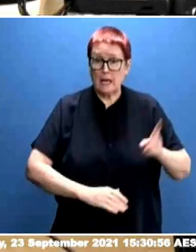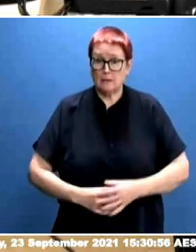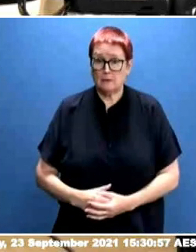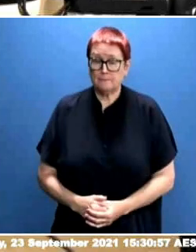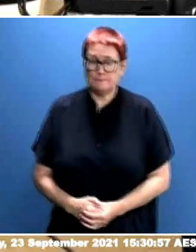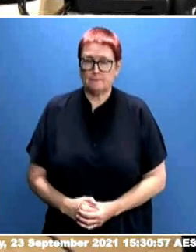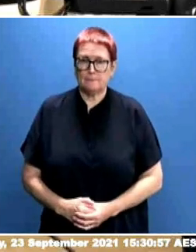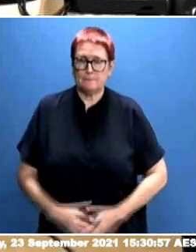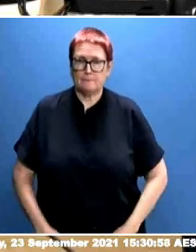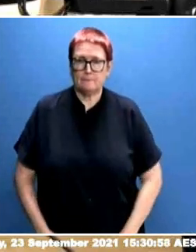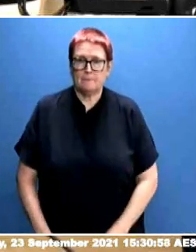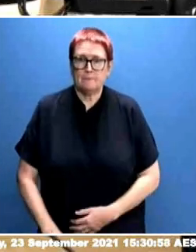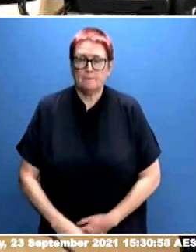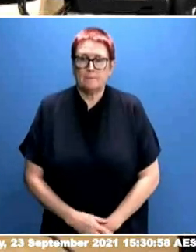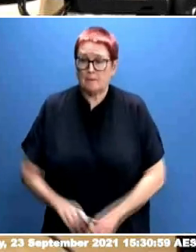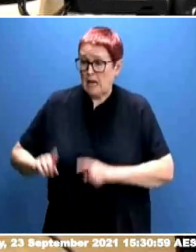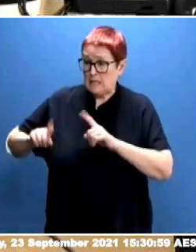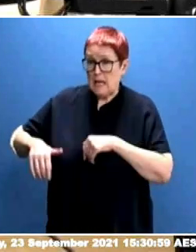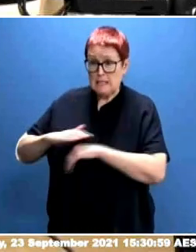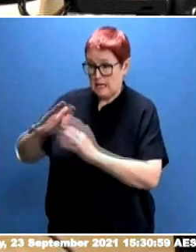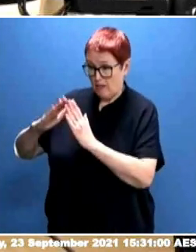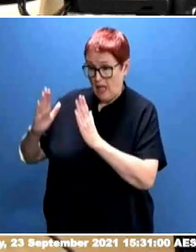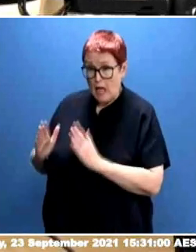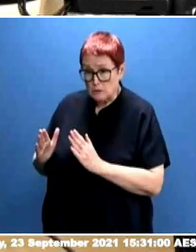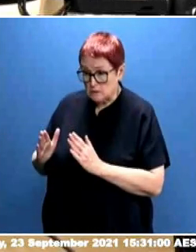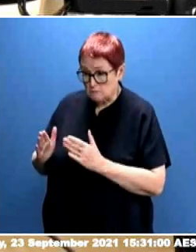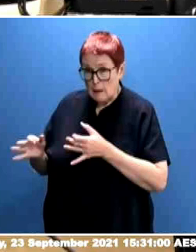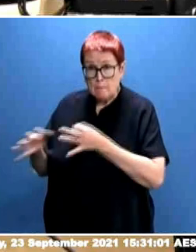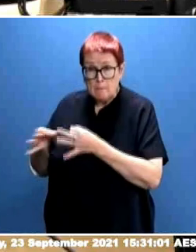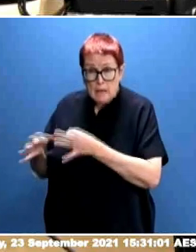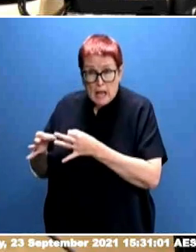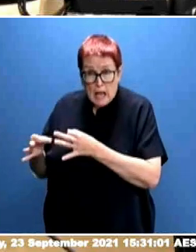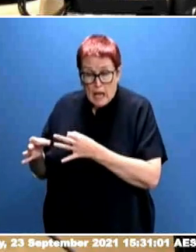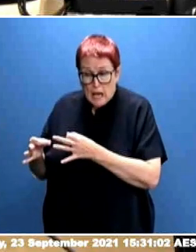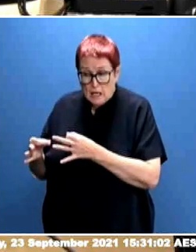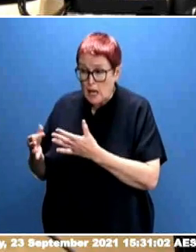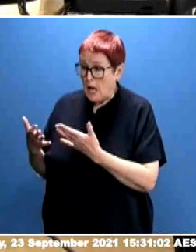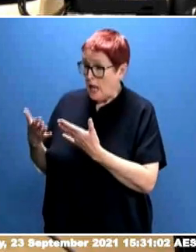commences in the facility and then what continues after leaving the Safe House?